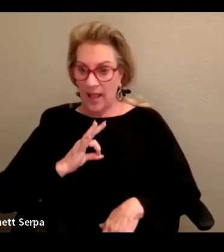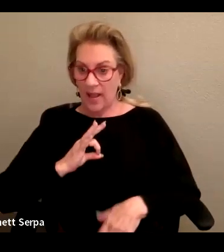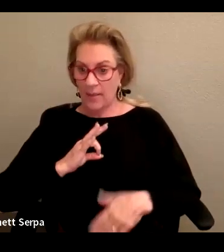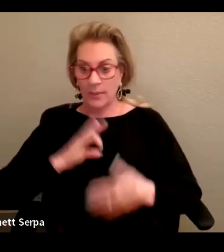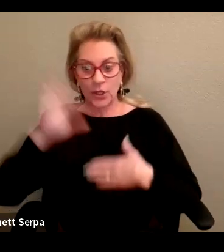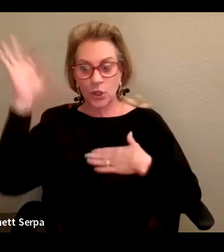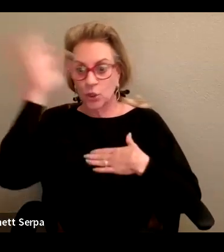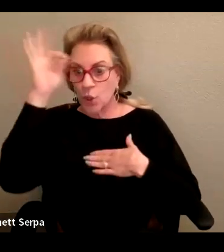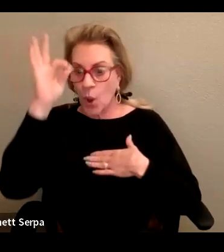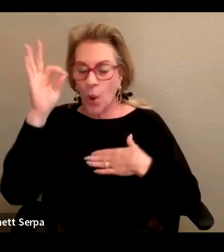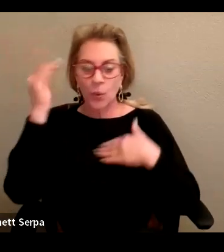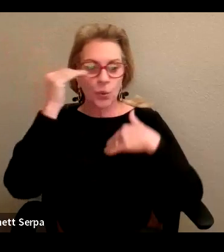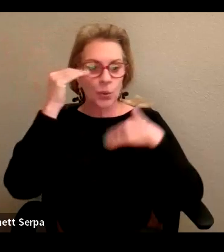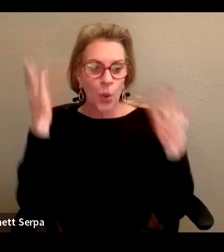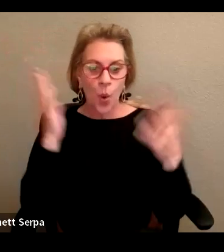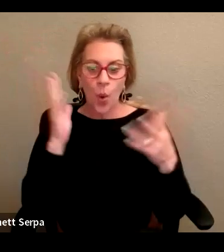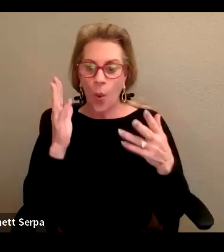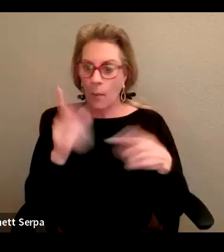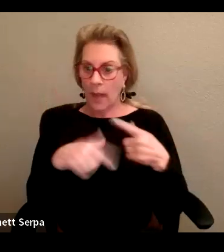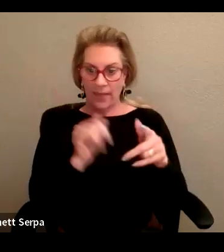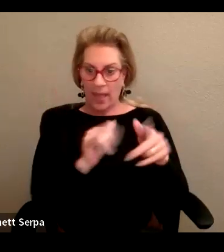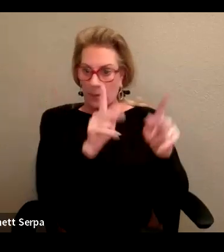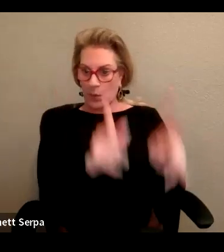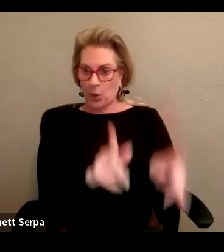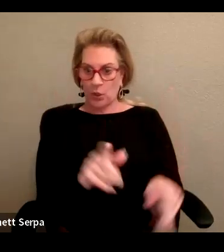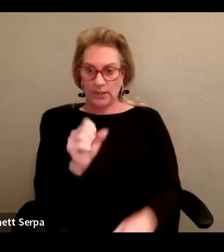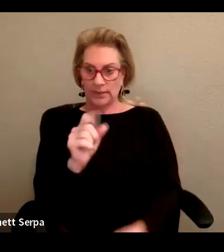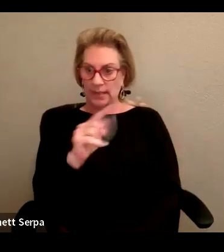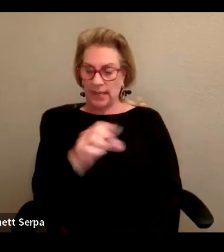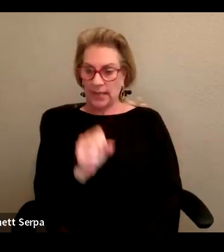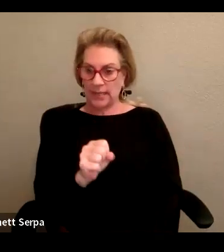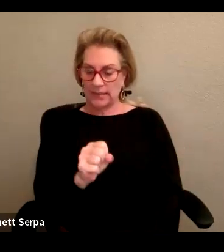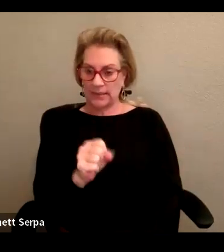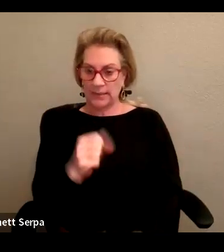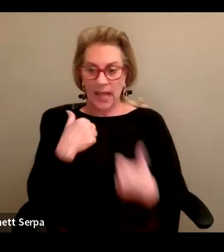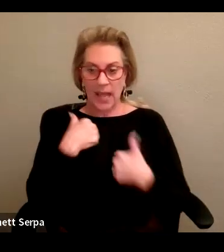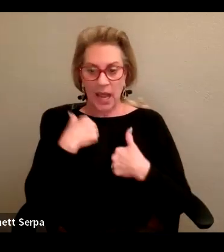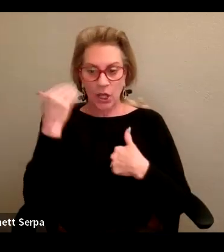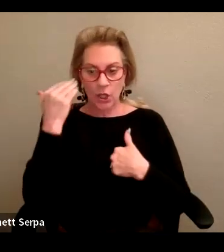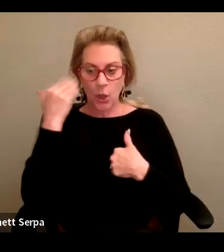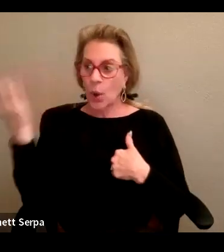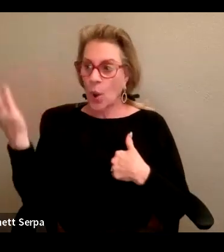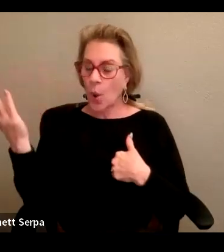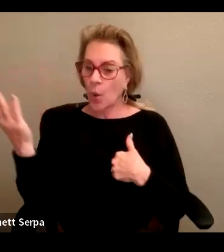information about a person's immigration status I don't know would be a reasonable and honor